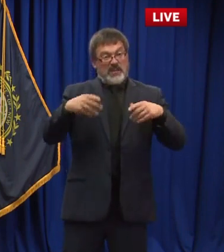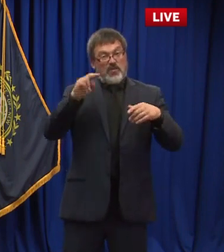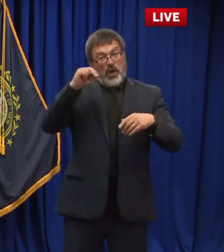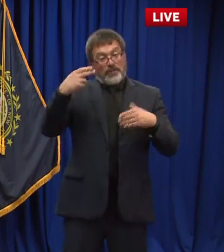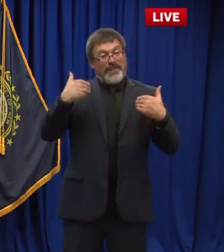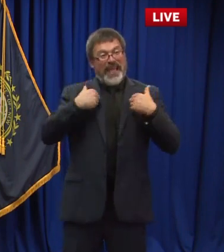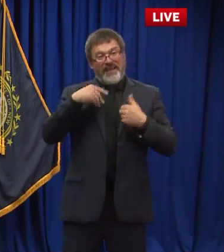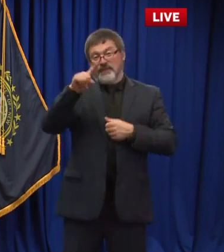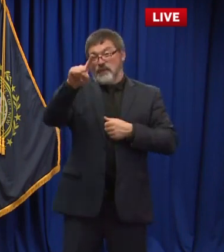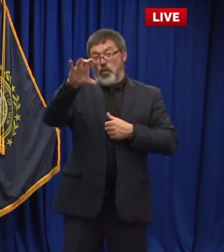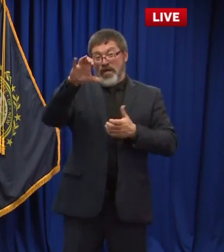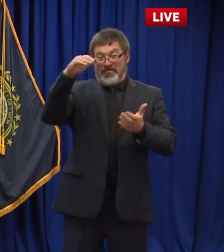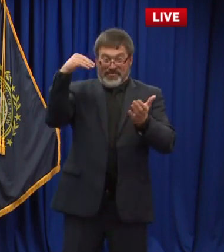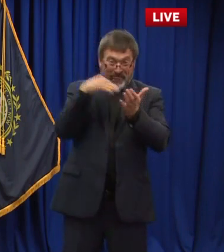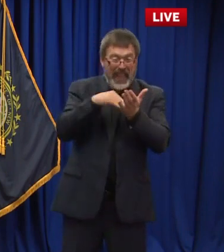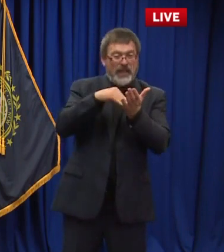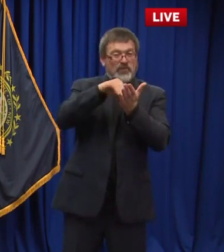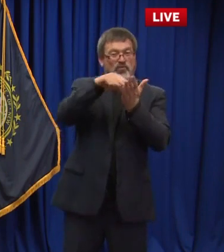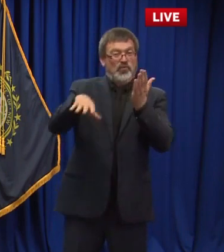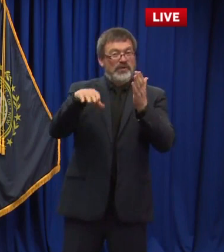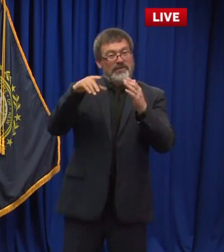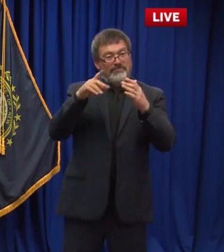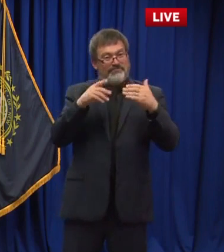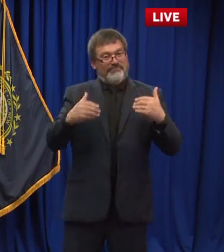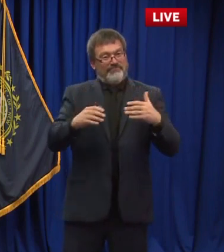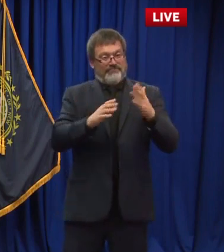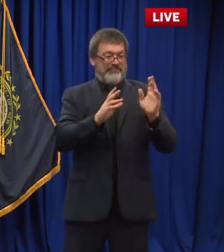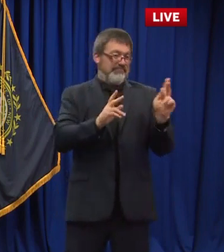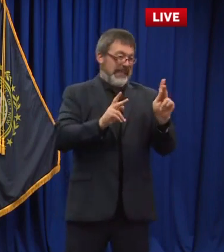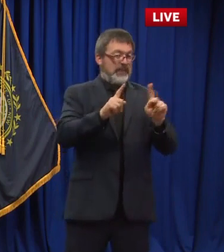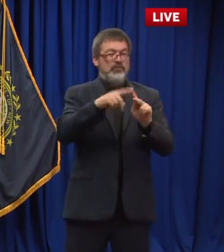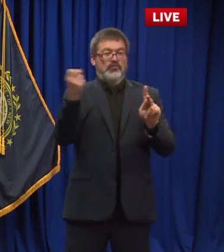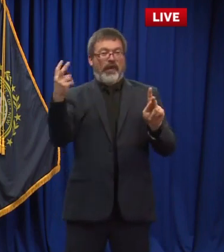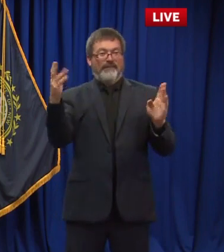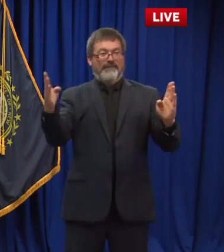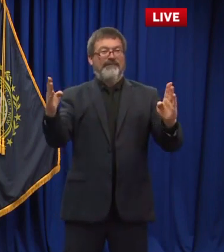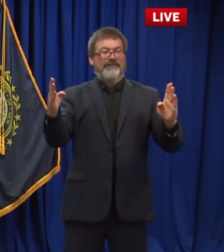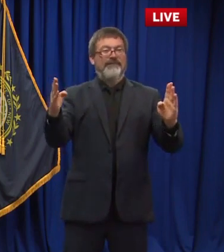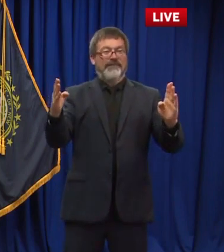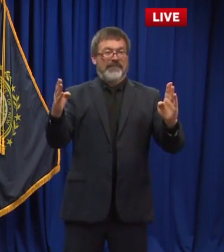ROBUST AND EVERYONE CAN USE.